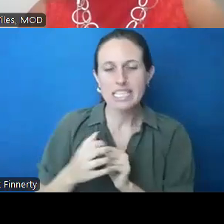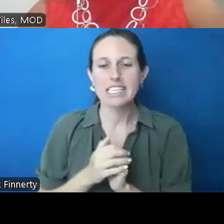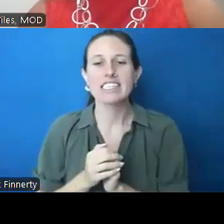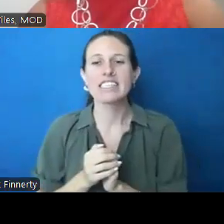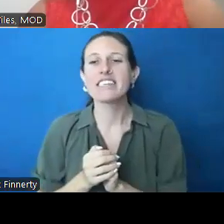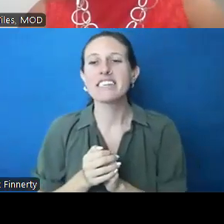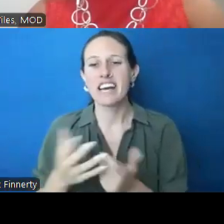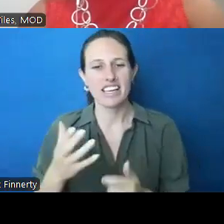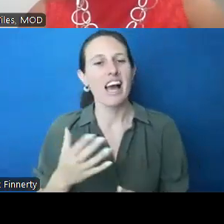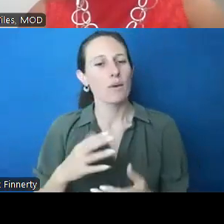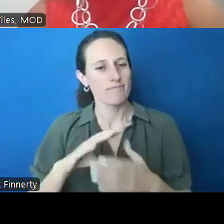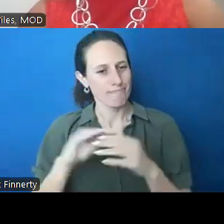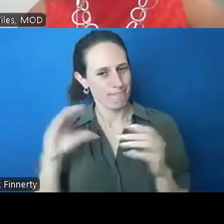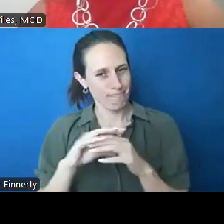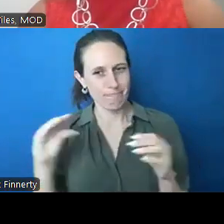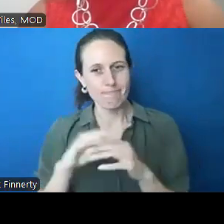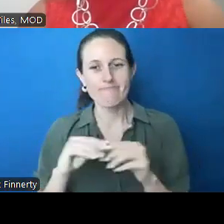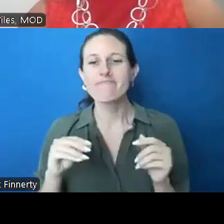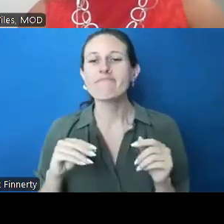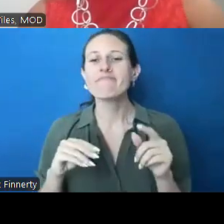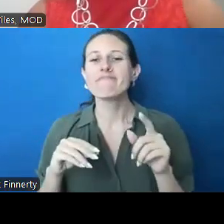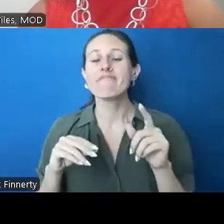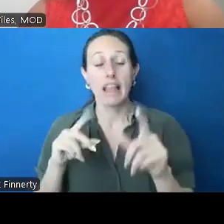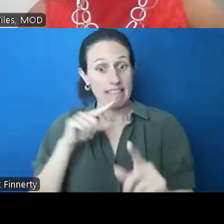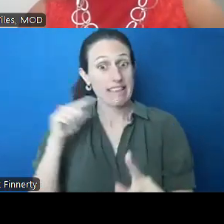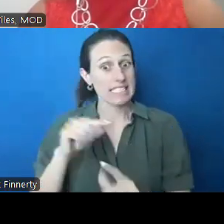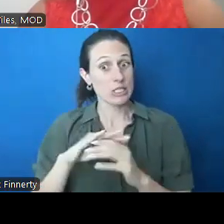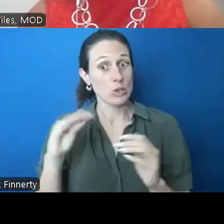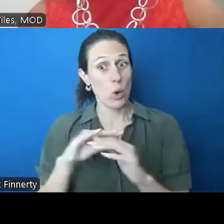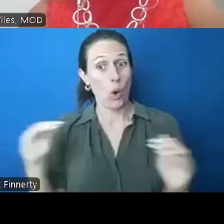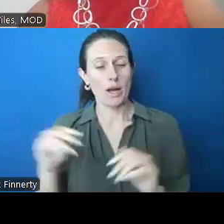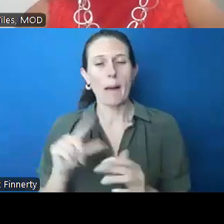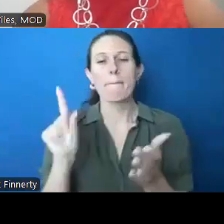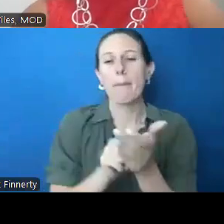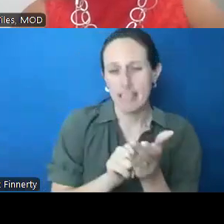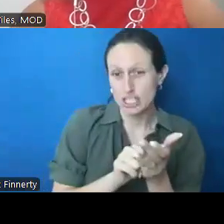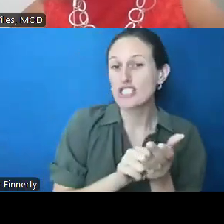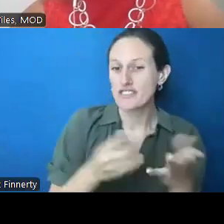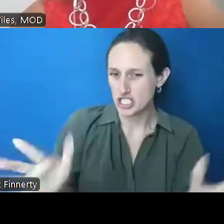is I would like to share a story and this has been published